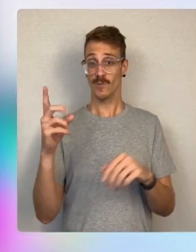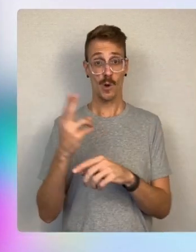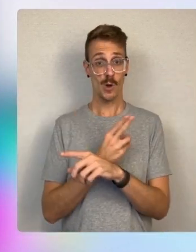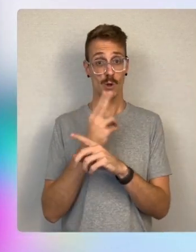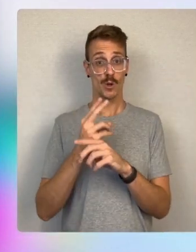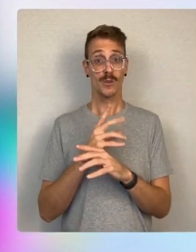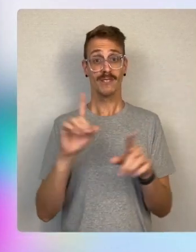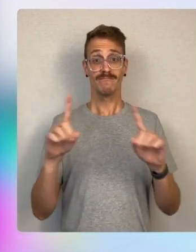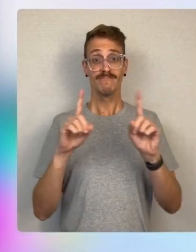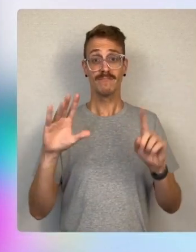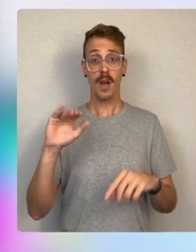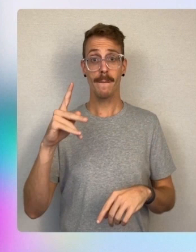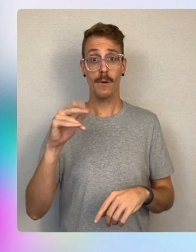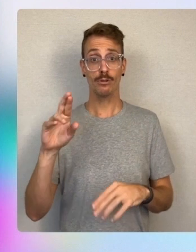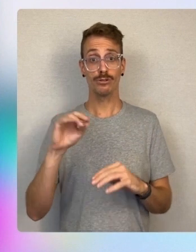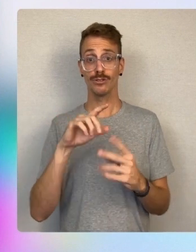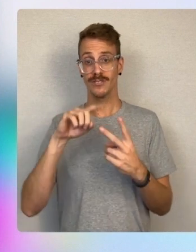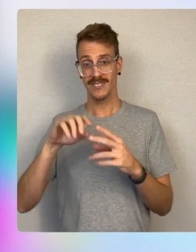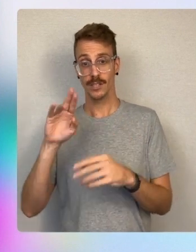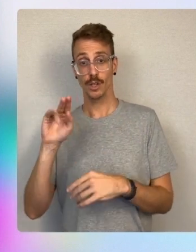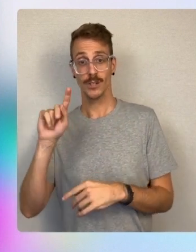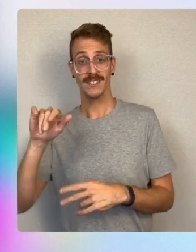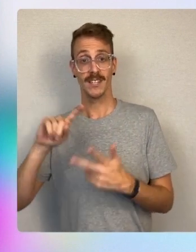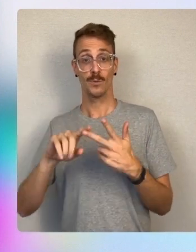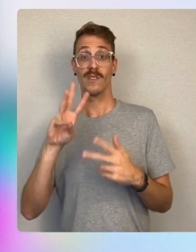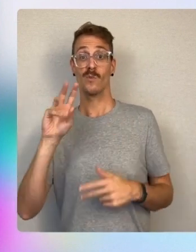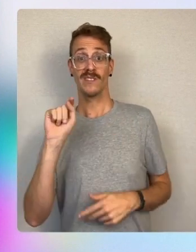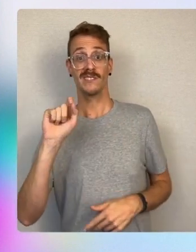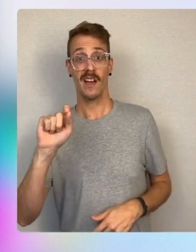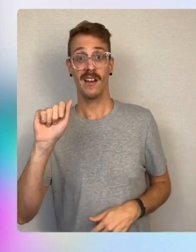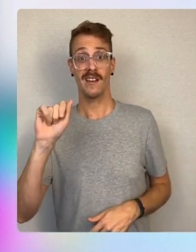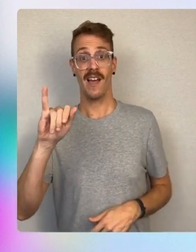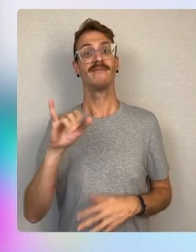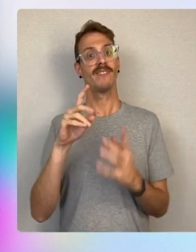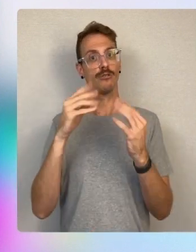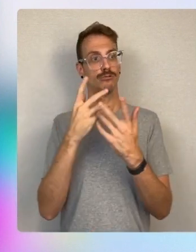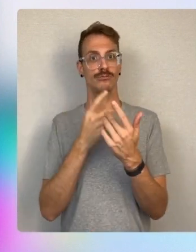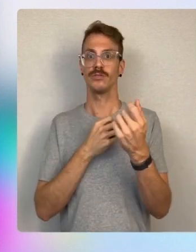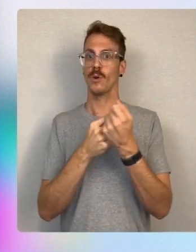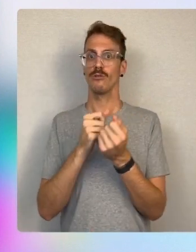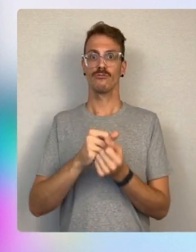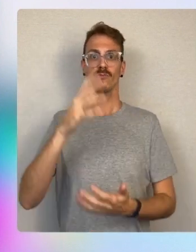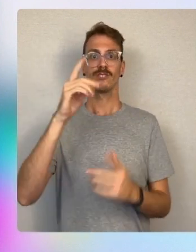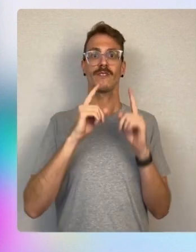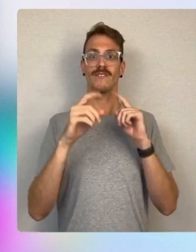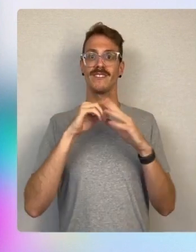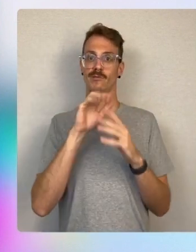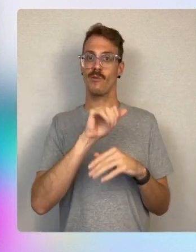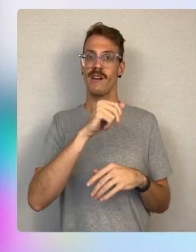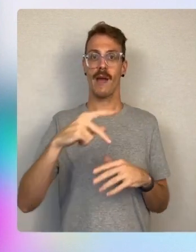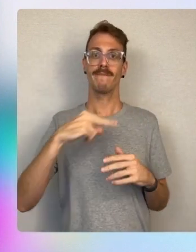And there you have it. Using Composer in Unity with Wit.ai, you can now support rich conversations